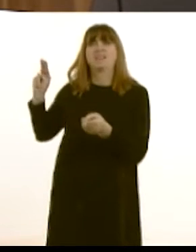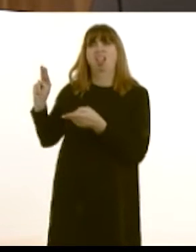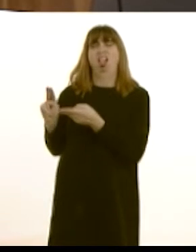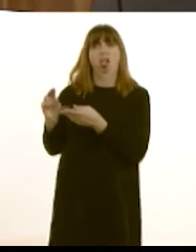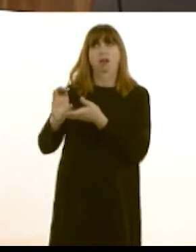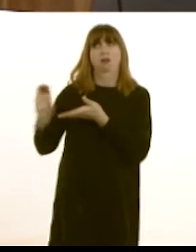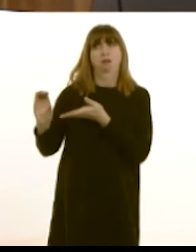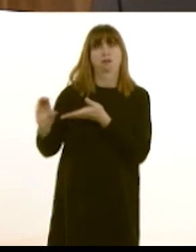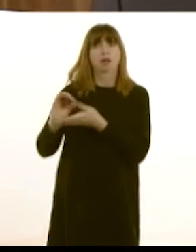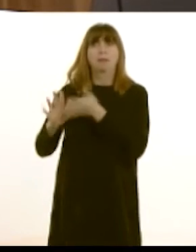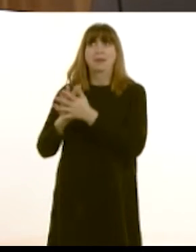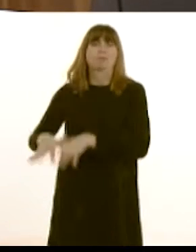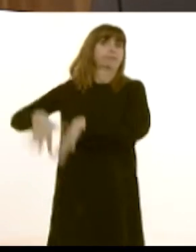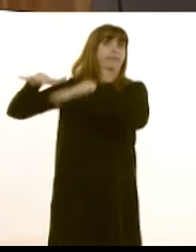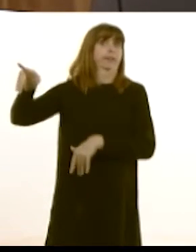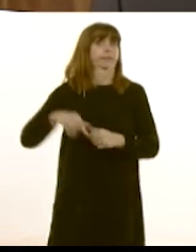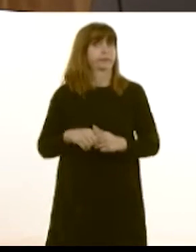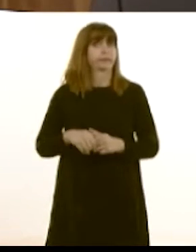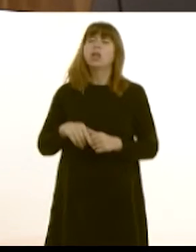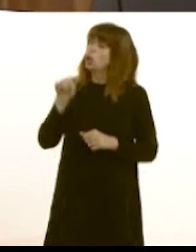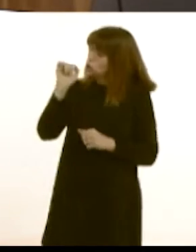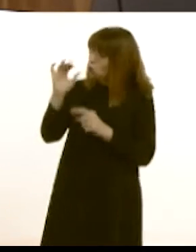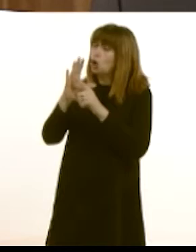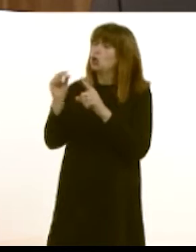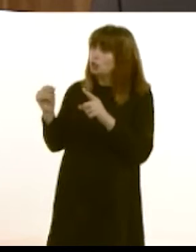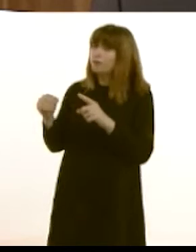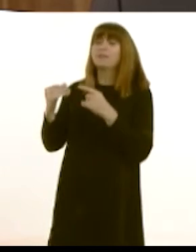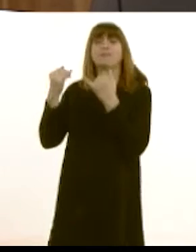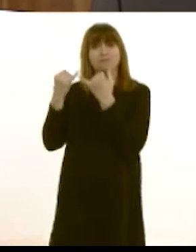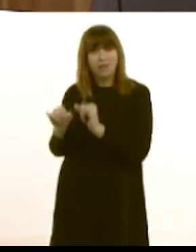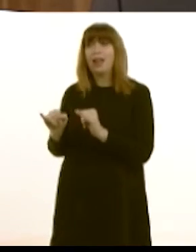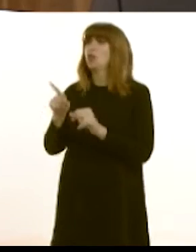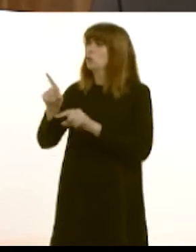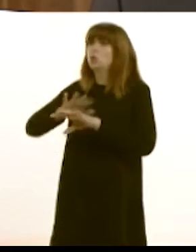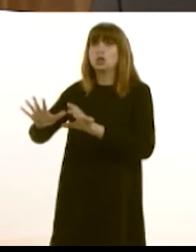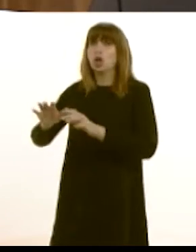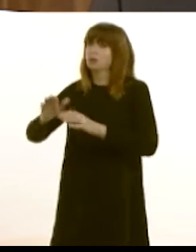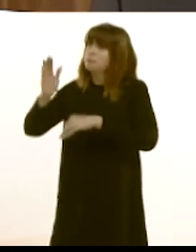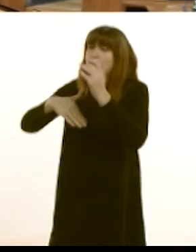from the party opposite, because of their failure to invest in flood defences in England. [Interruption.]